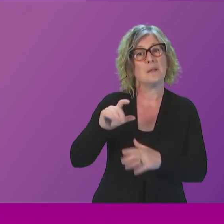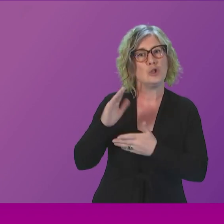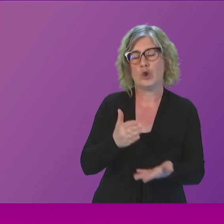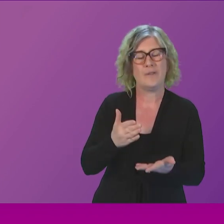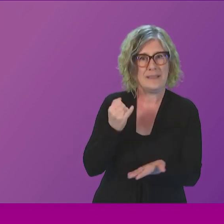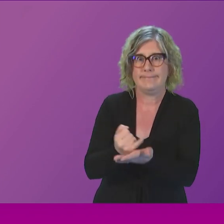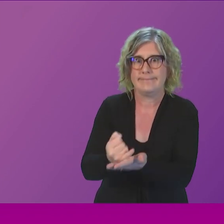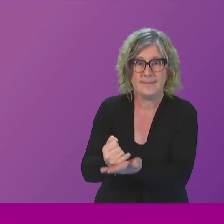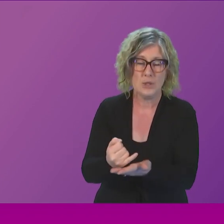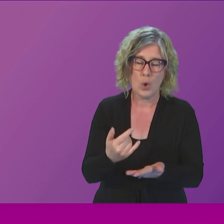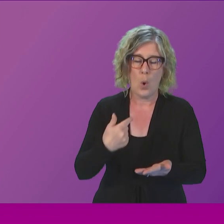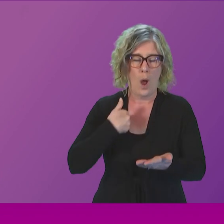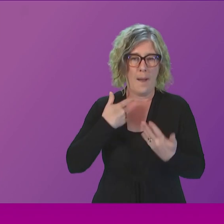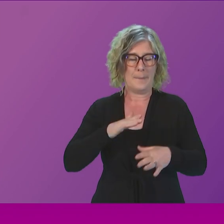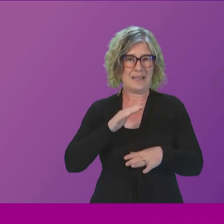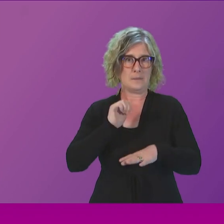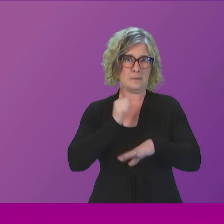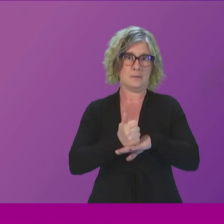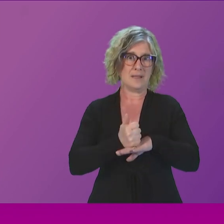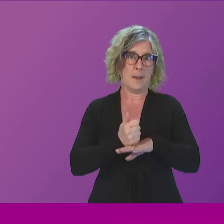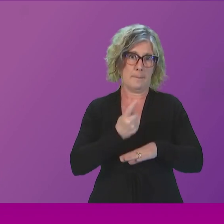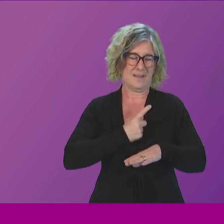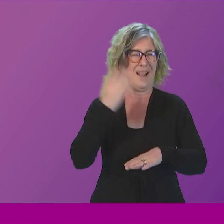That is why I, in my role as Cabinet Secretary for Health and Social Care, set up a task